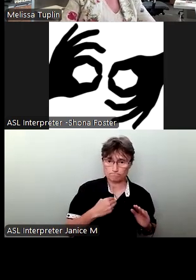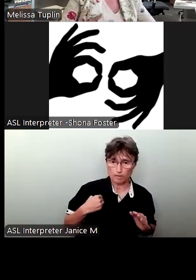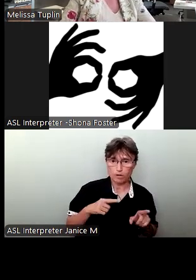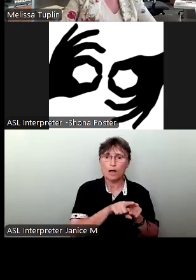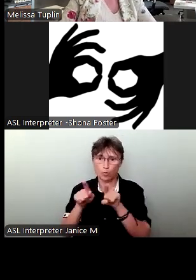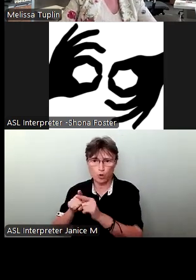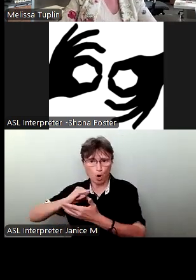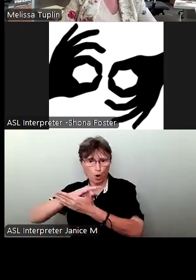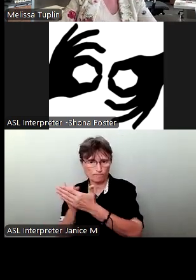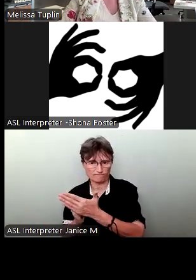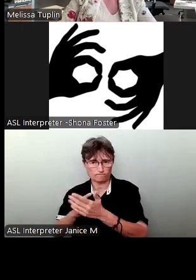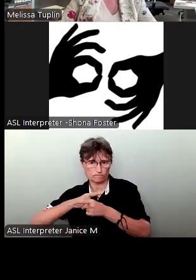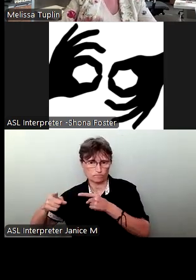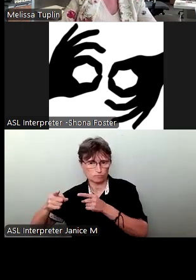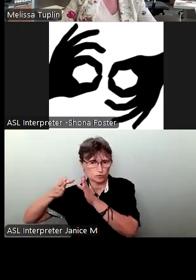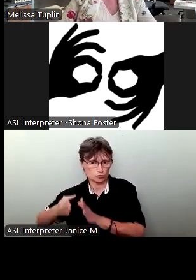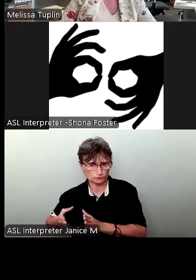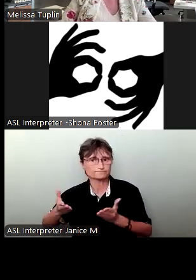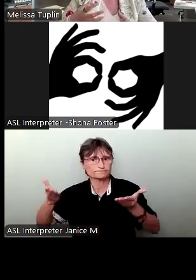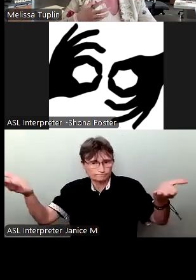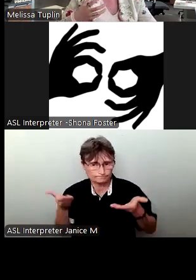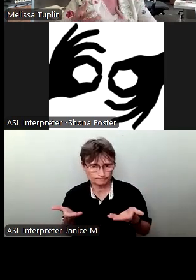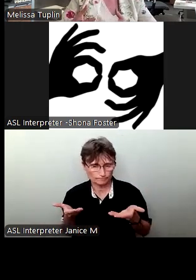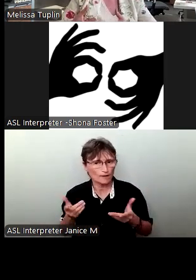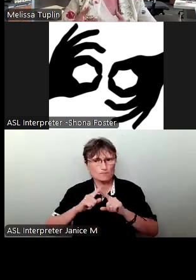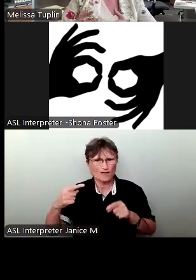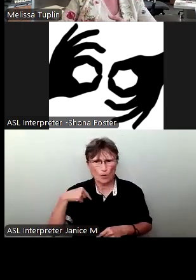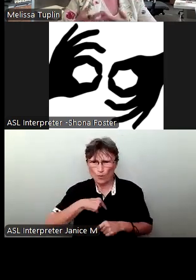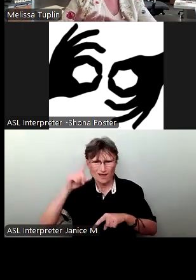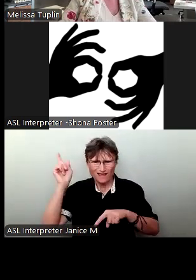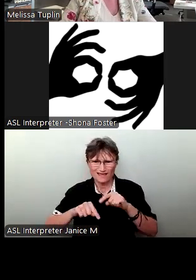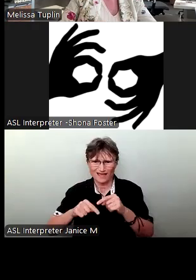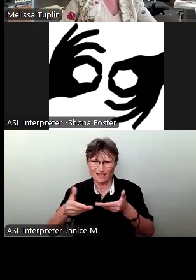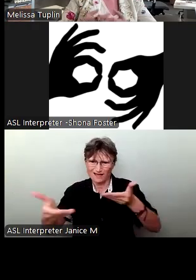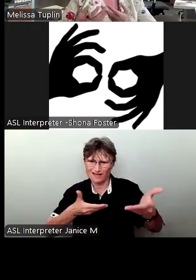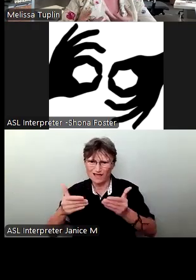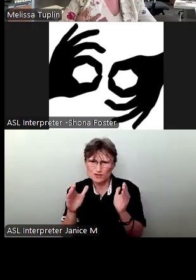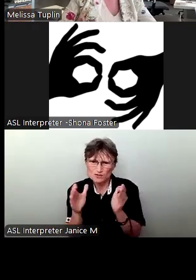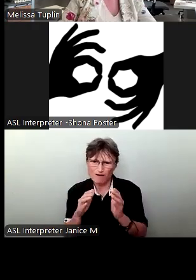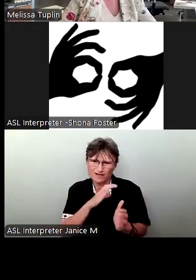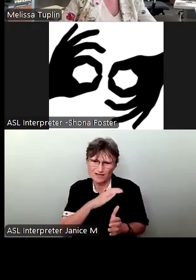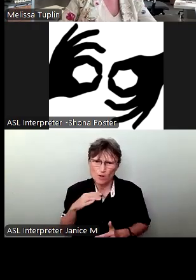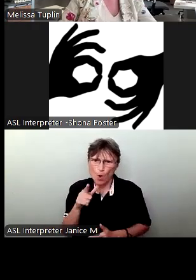really is not possible for us to recruit a small committee that already knows every organization